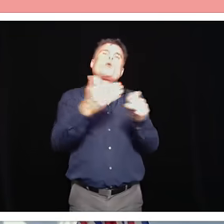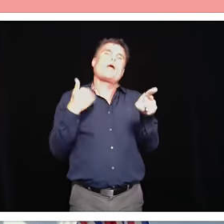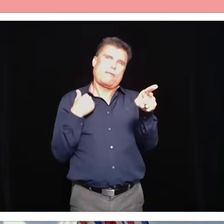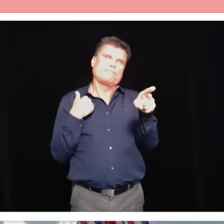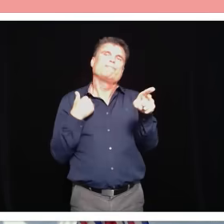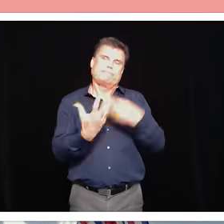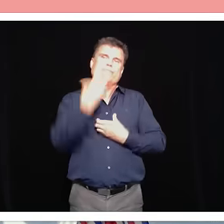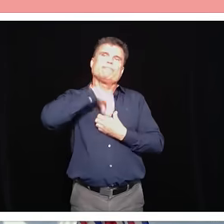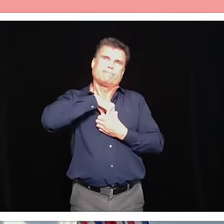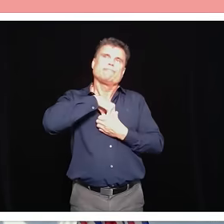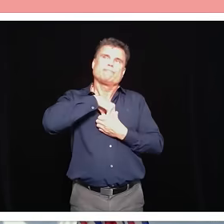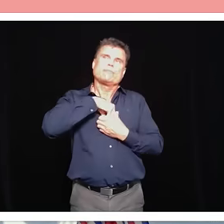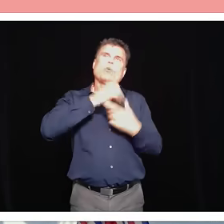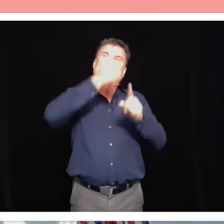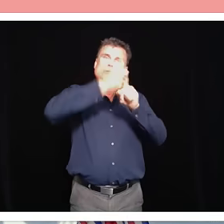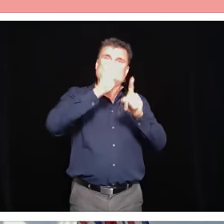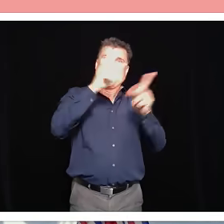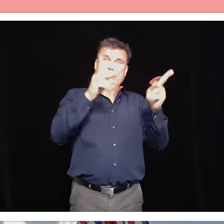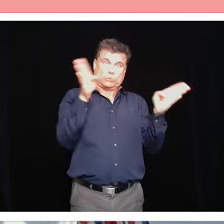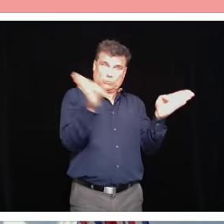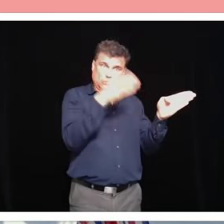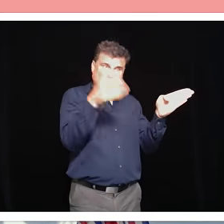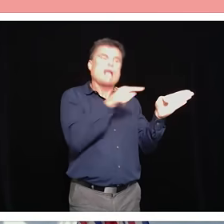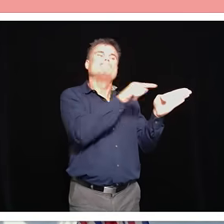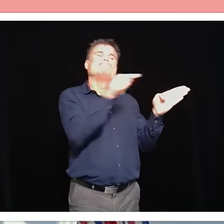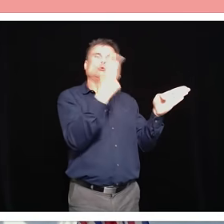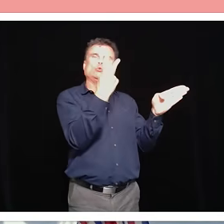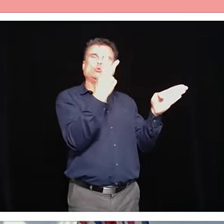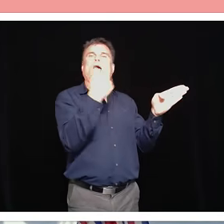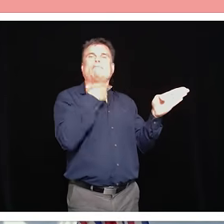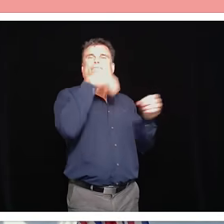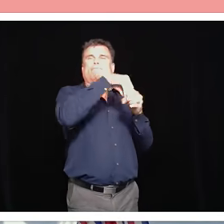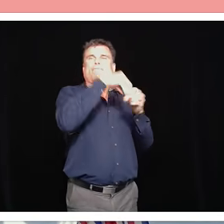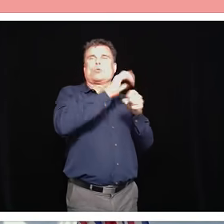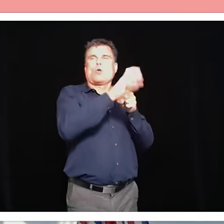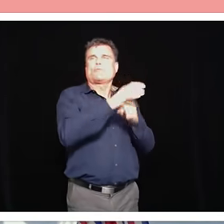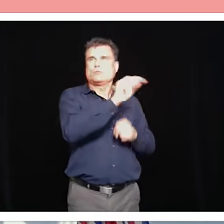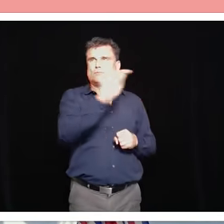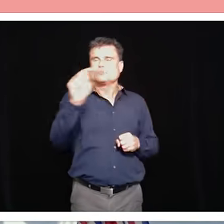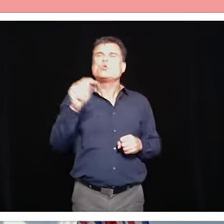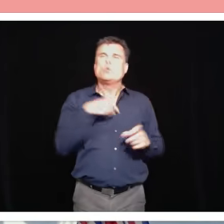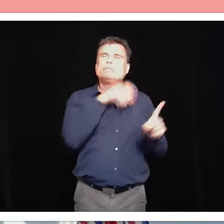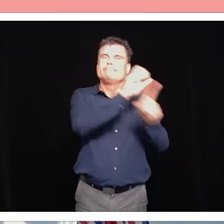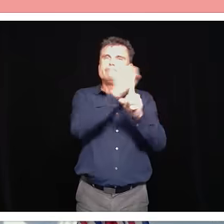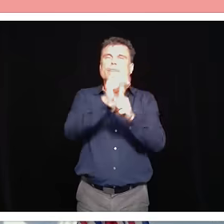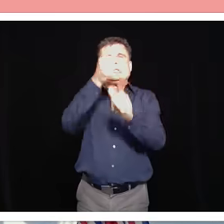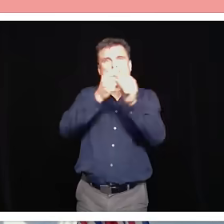focus on because that is where we are right now and this is where we can see what is happening